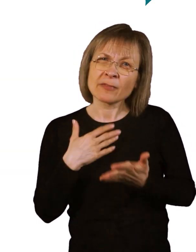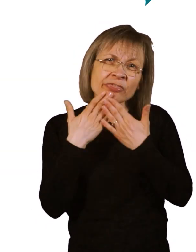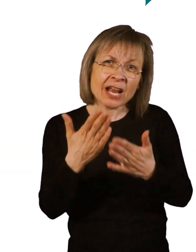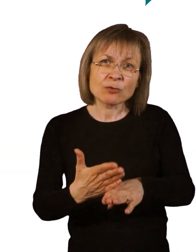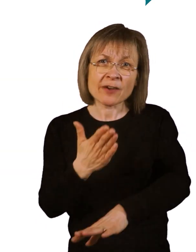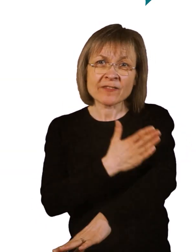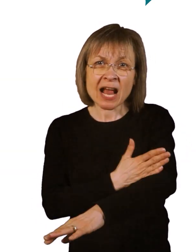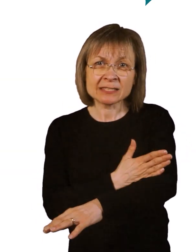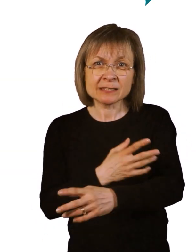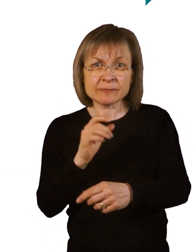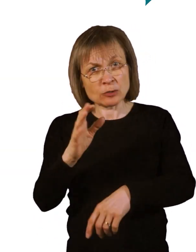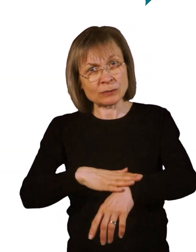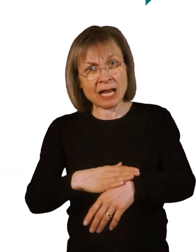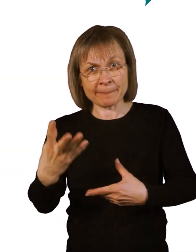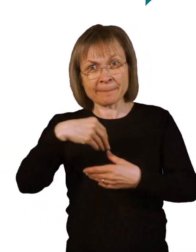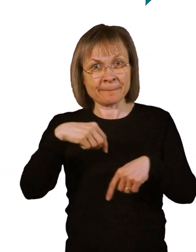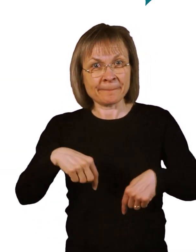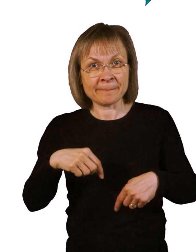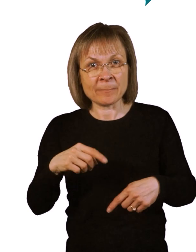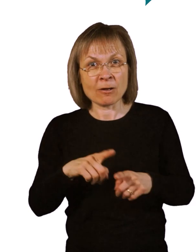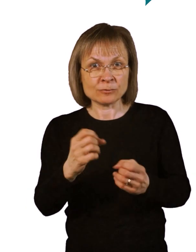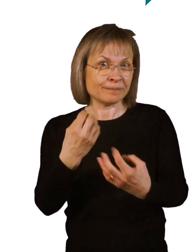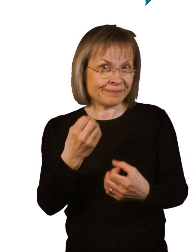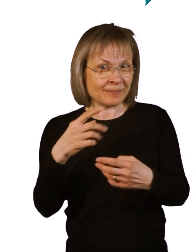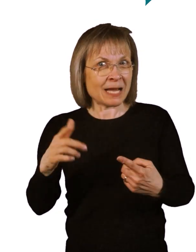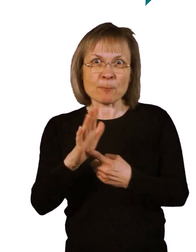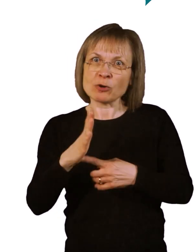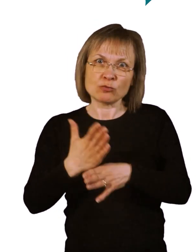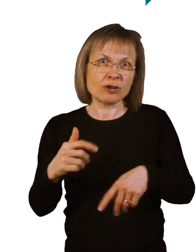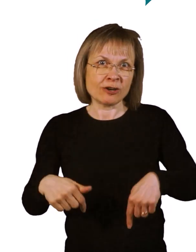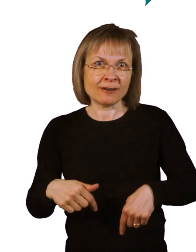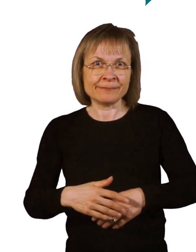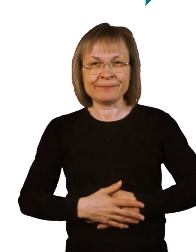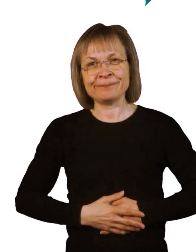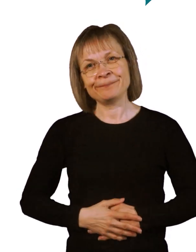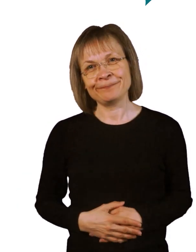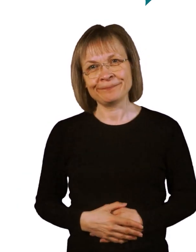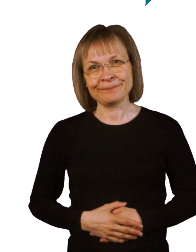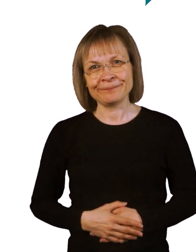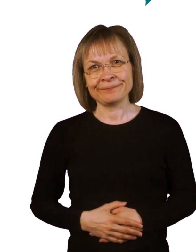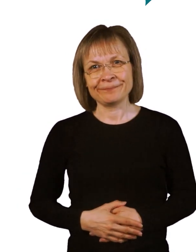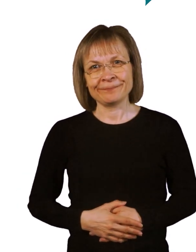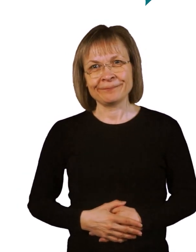We thank you in advance for taking the time to engage with Let's Be Heard and for your contribution to the Inquiry's important work.